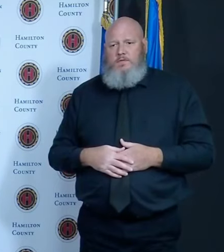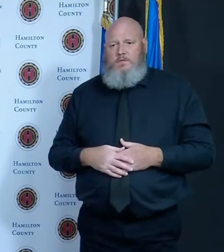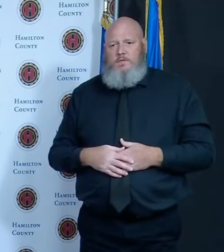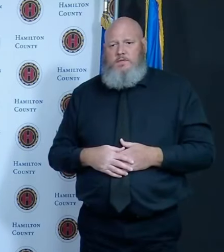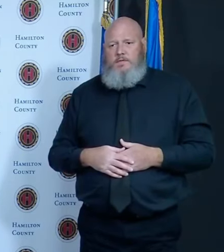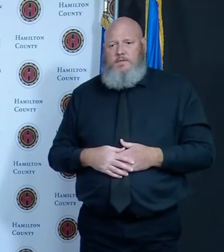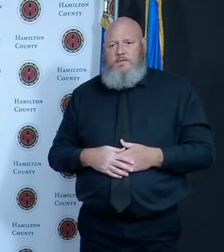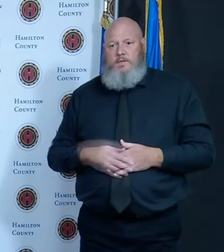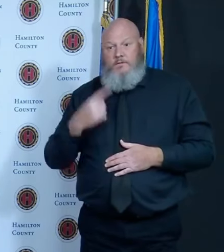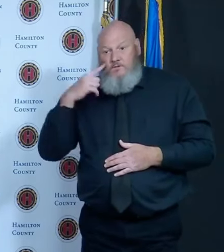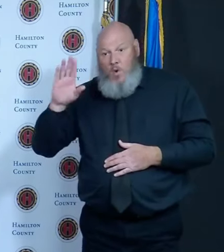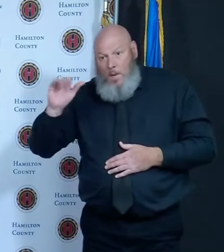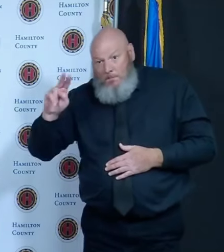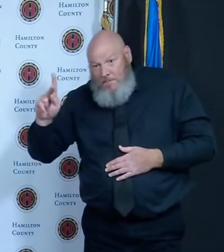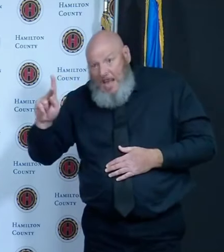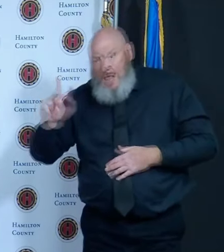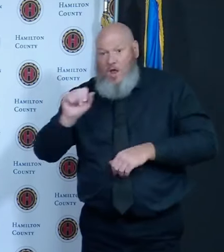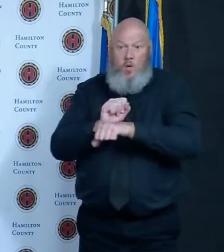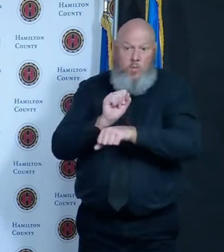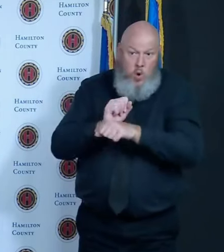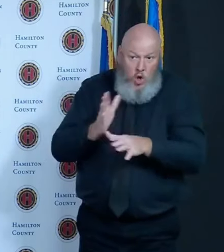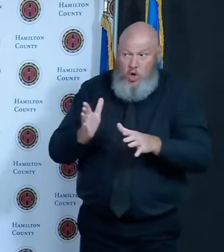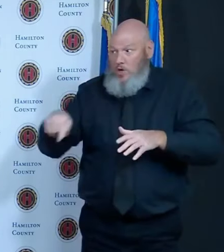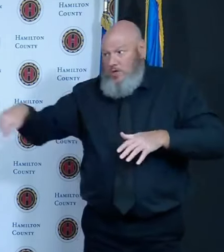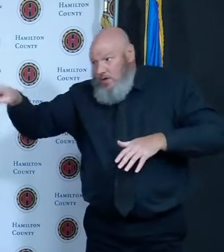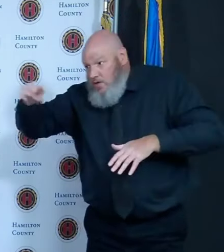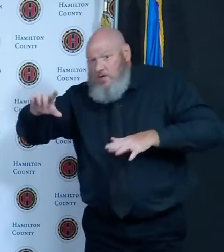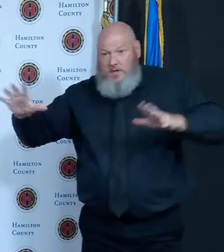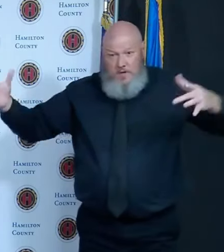systematically make sure that we're taking care of as many businesses as we